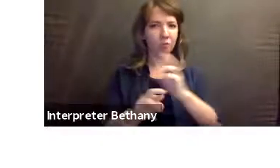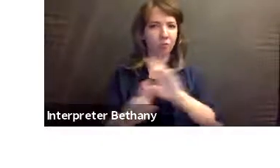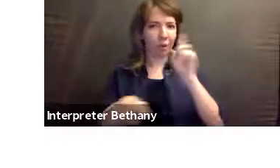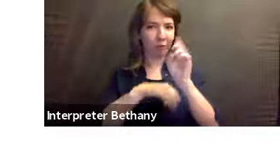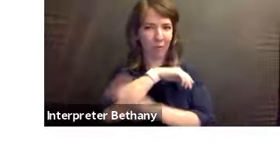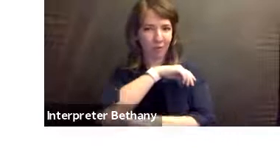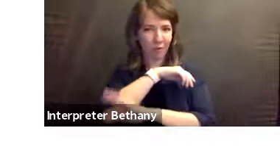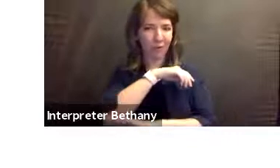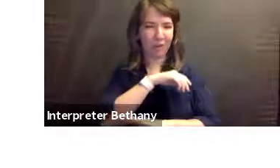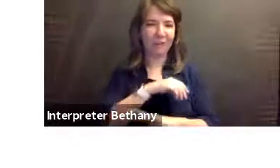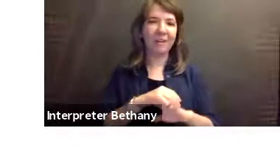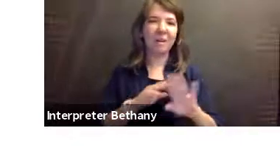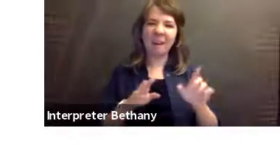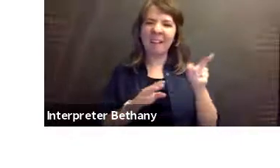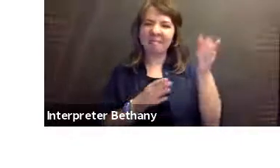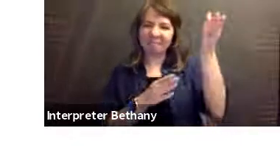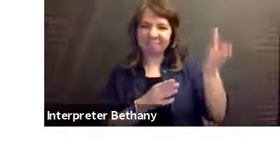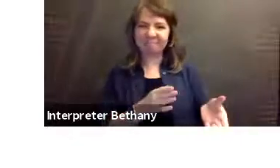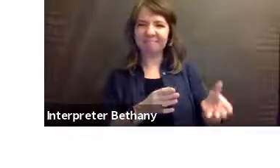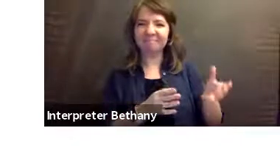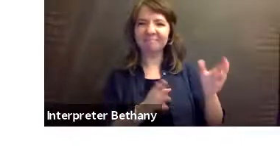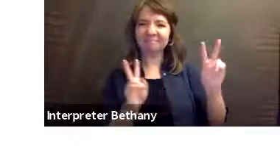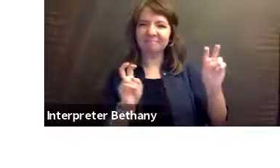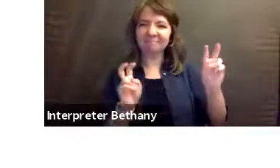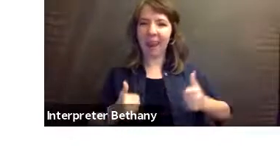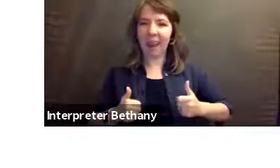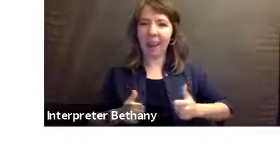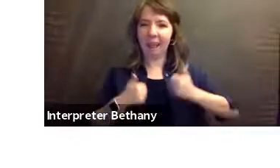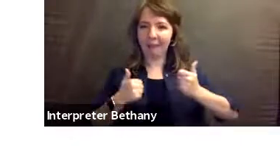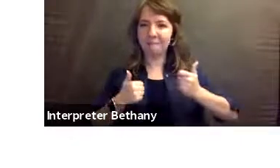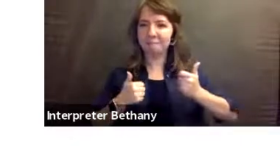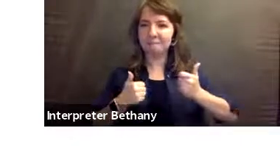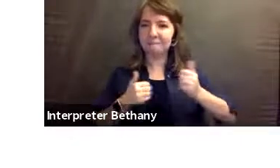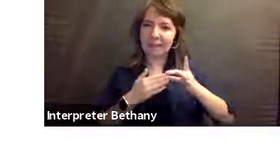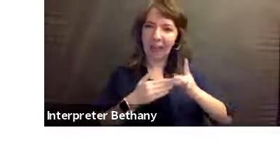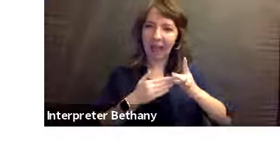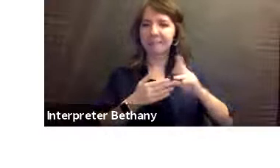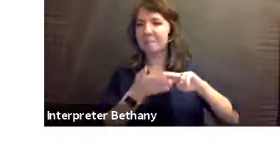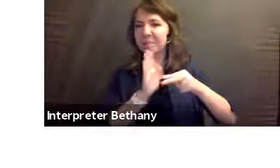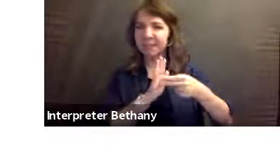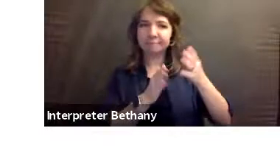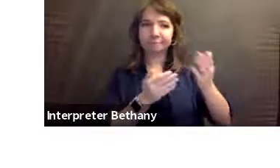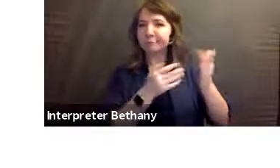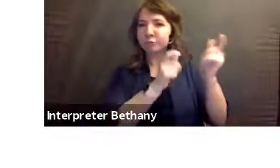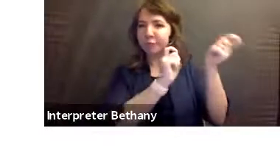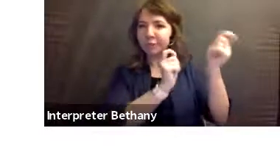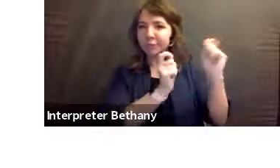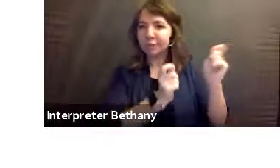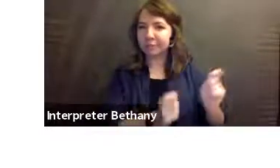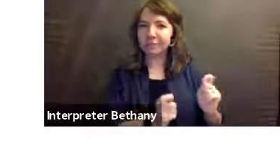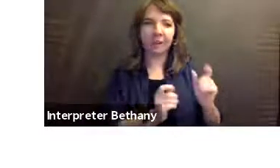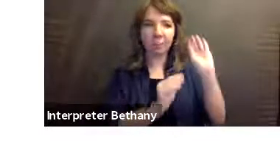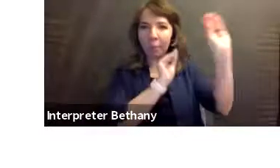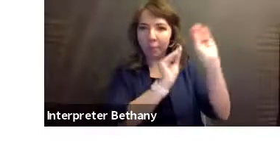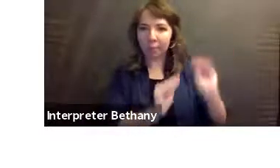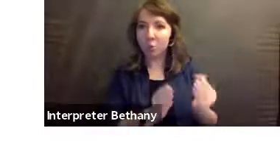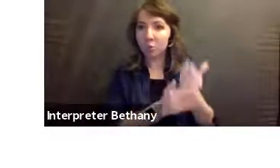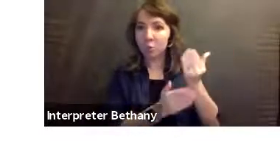Linda Kobashigawa: These, these documents are sort of live documents so or guides are sort of live guides so we update them as soon as new information is available.